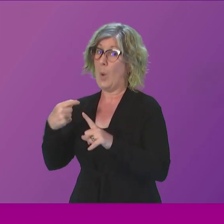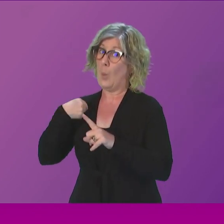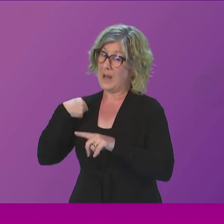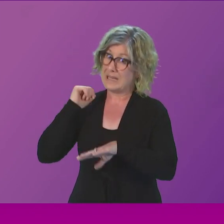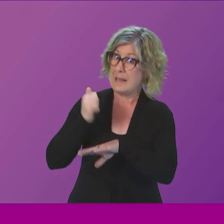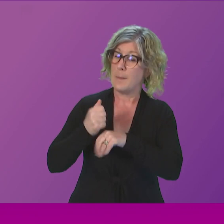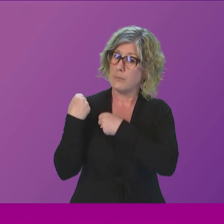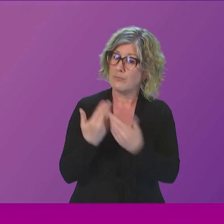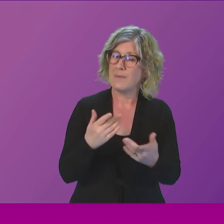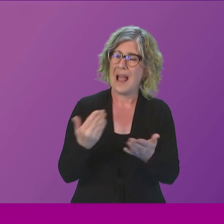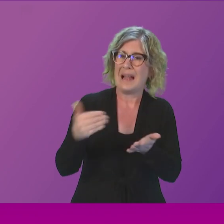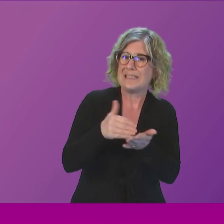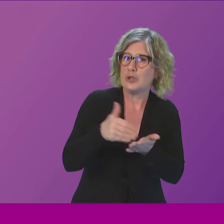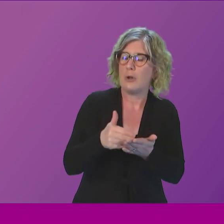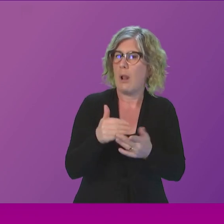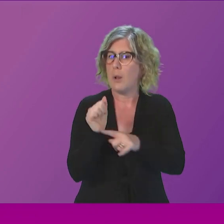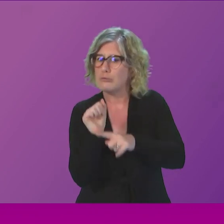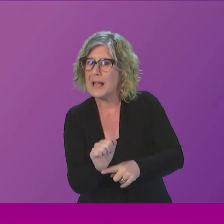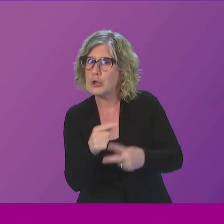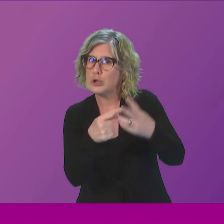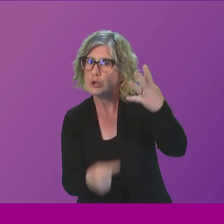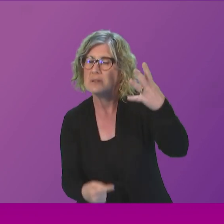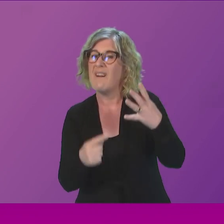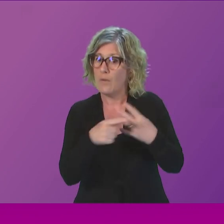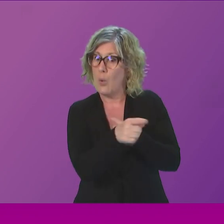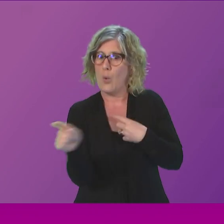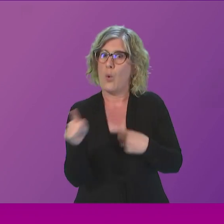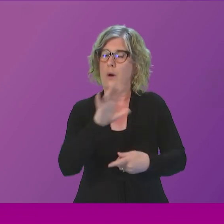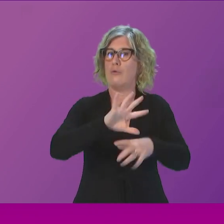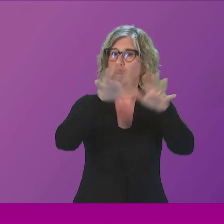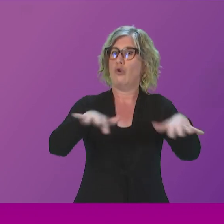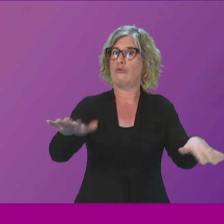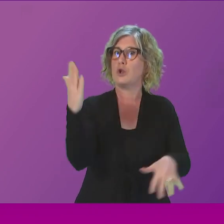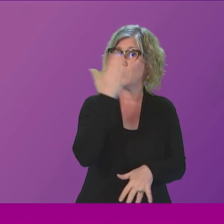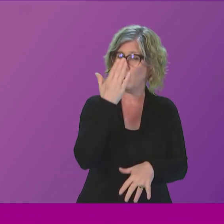Those include the requirement that a local authority must clearly demonstrate that it